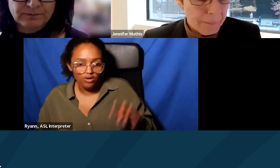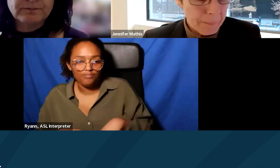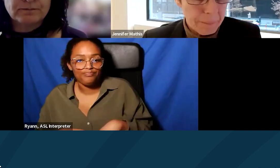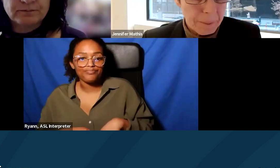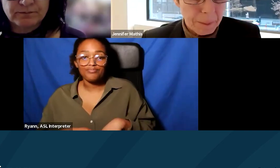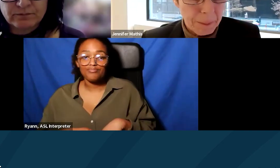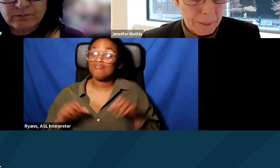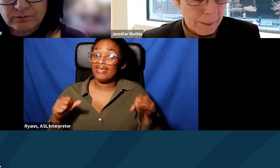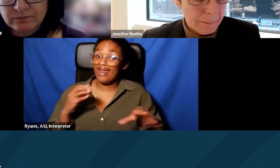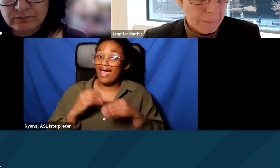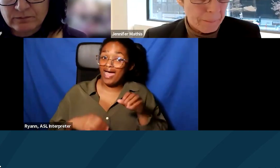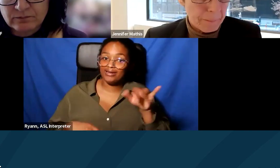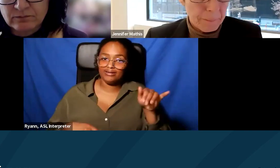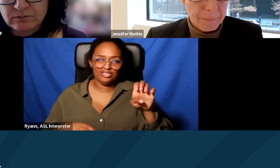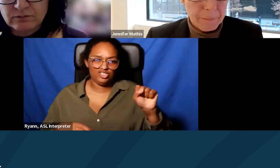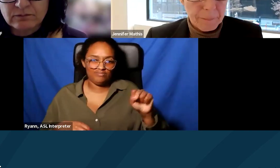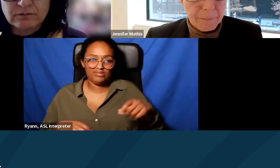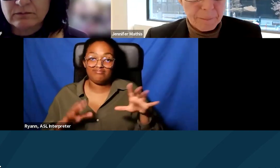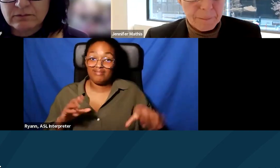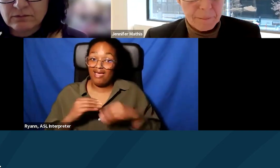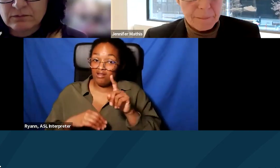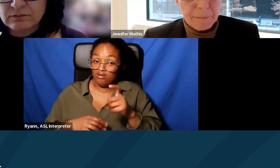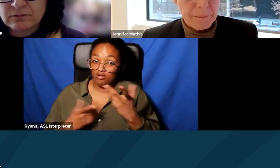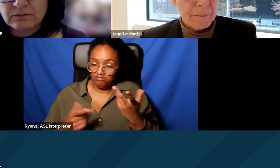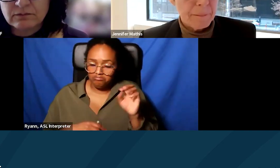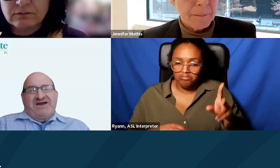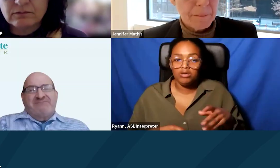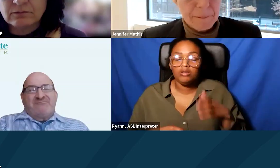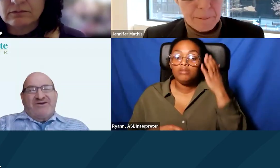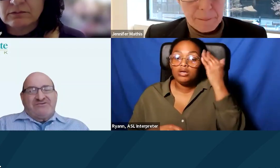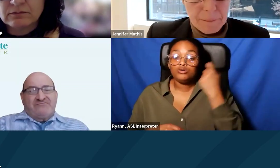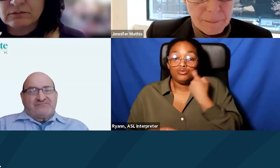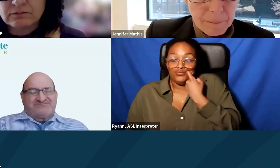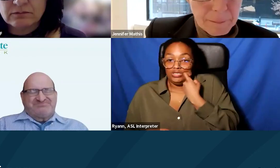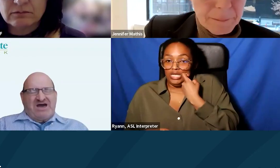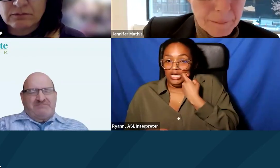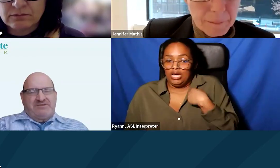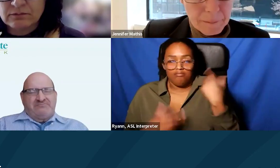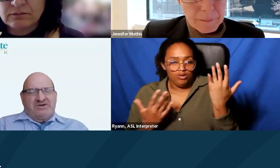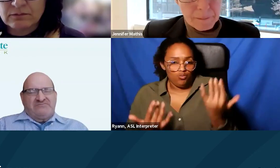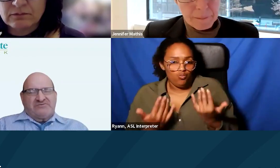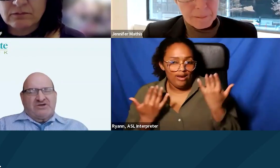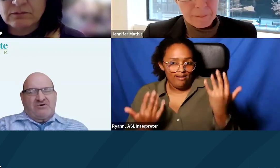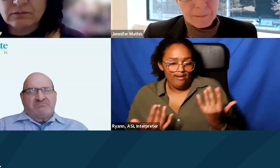Yeah. Because recently I just got approved ‑‑ I've been waiting for the